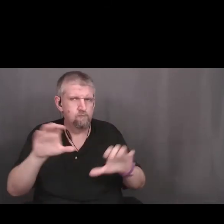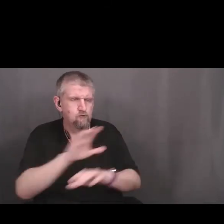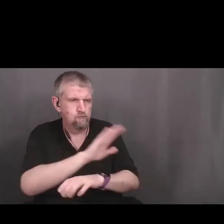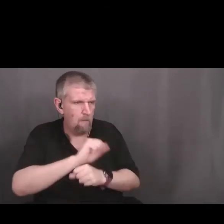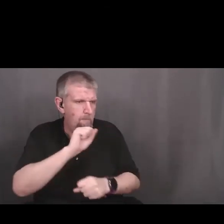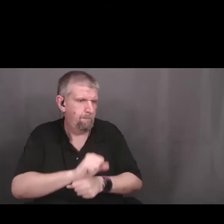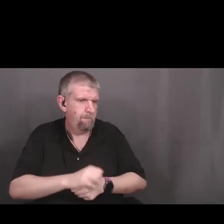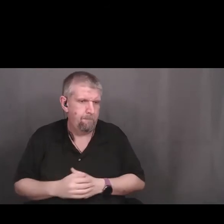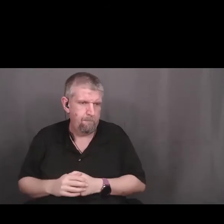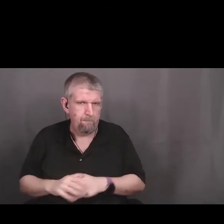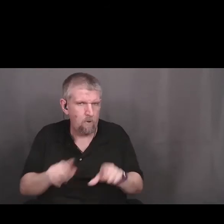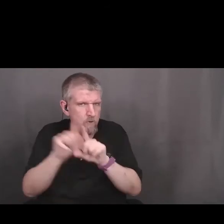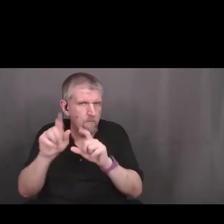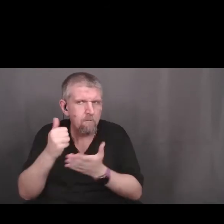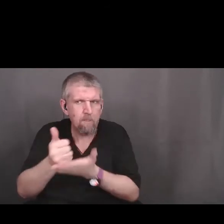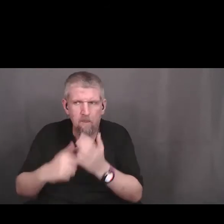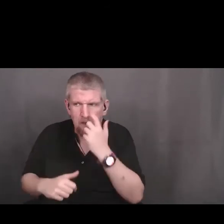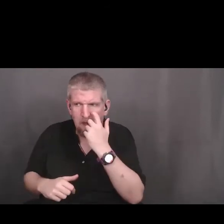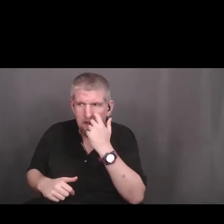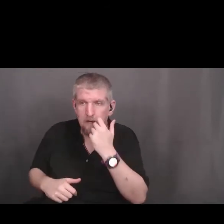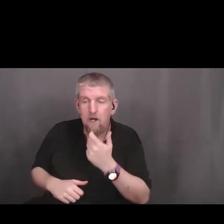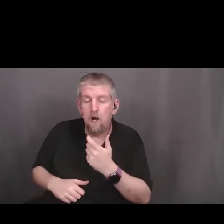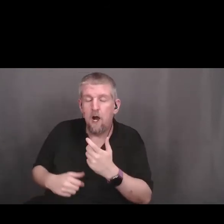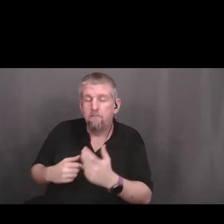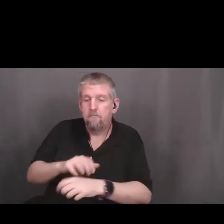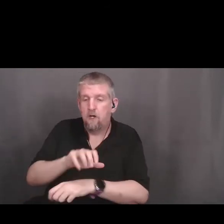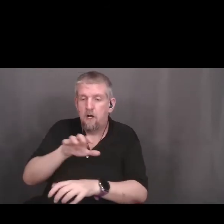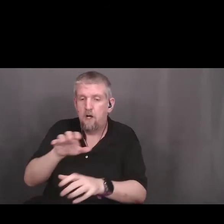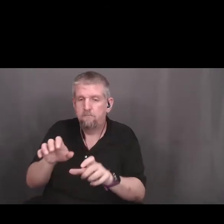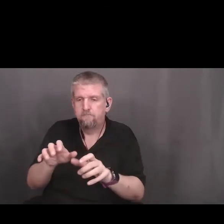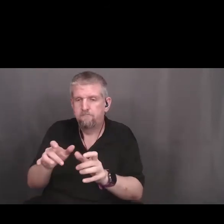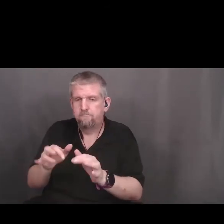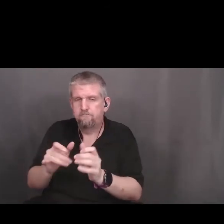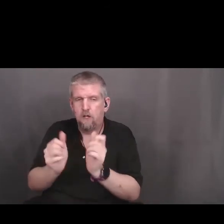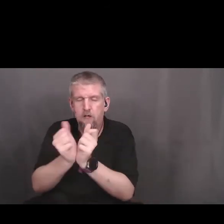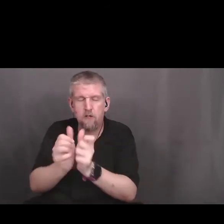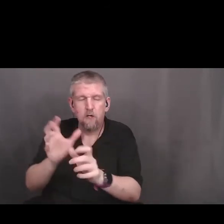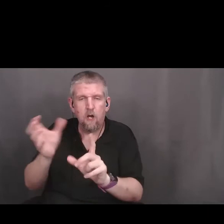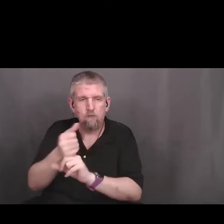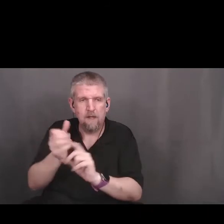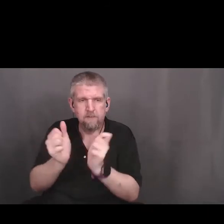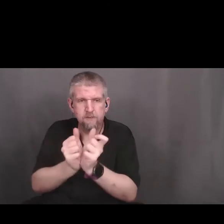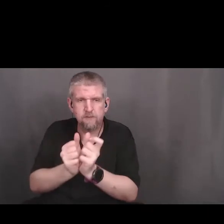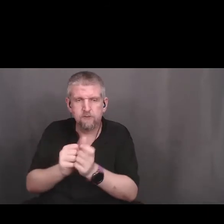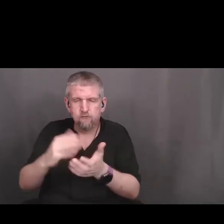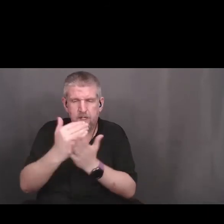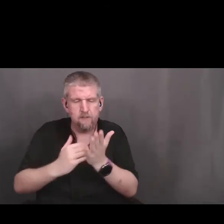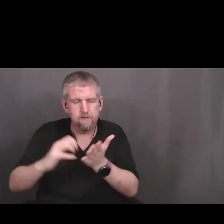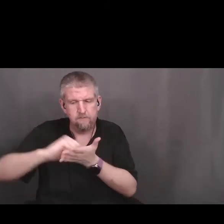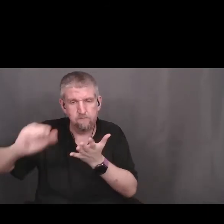We can also assist with expungement of arrest records that may be creating a barrier to employment. We can help file EEOC complaint